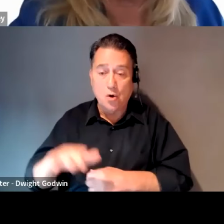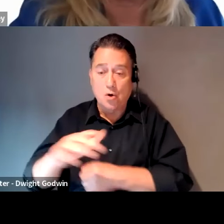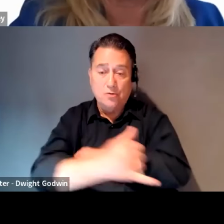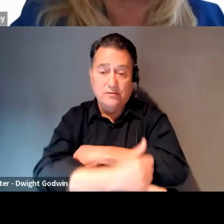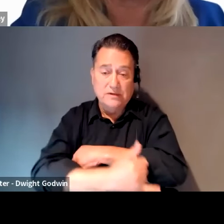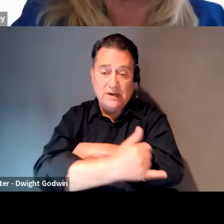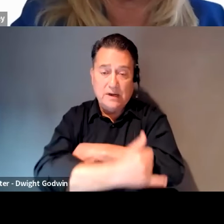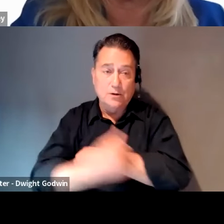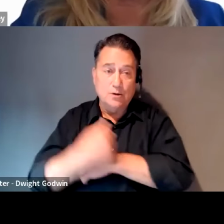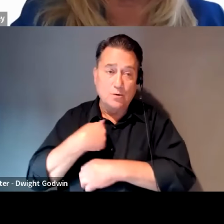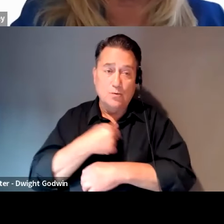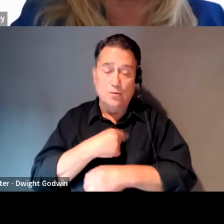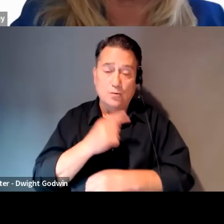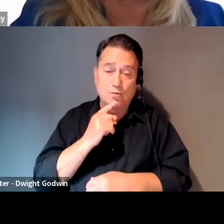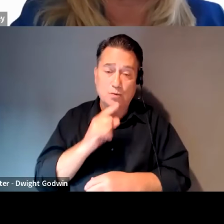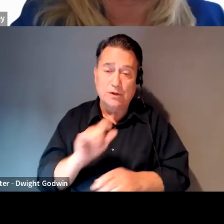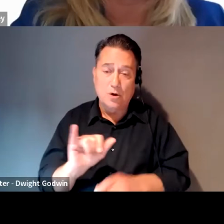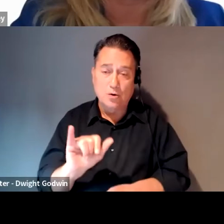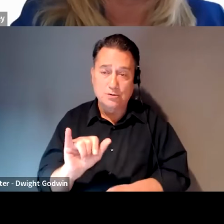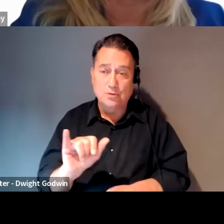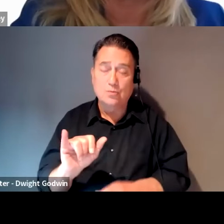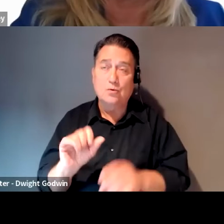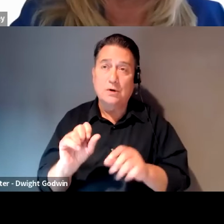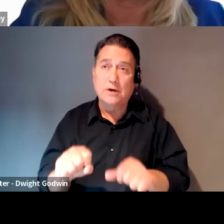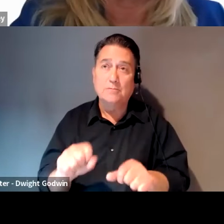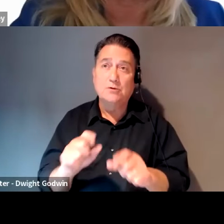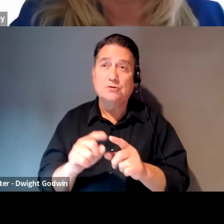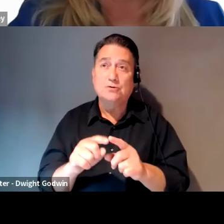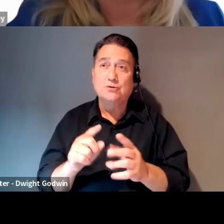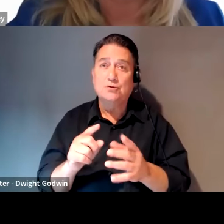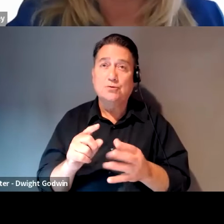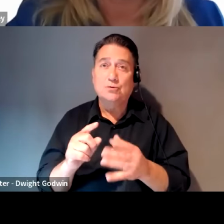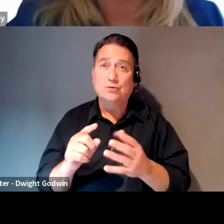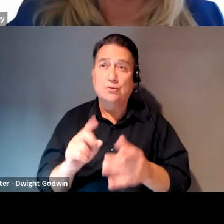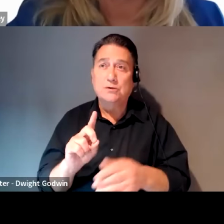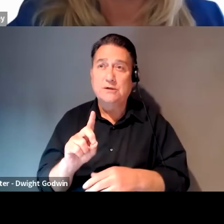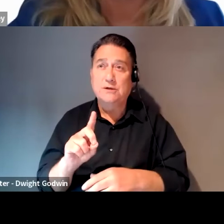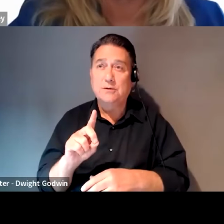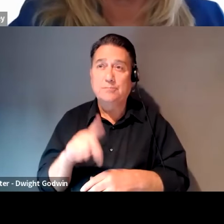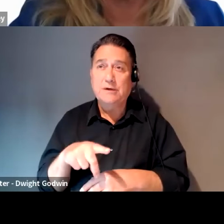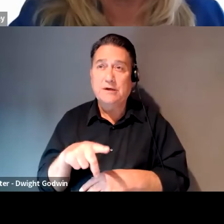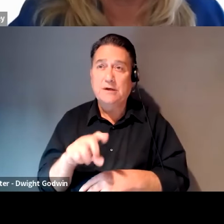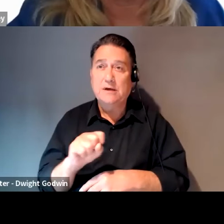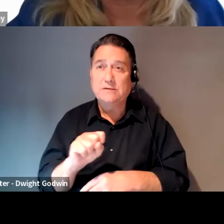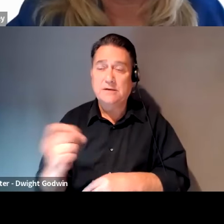we were also able to, DPSS came to us and said,